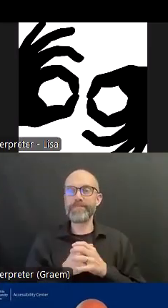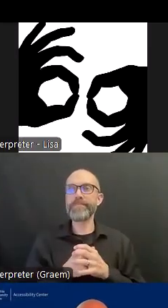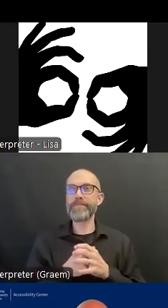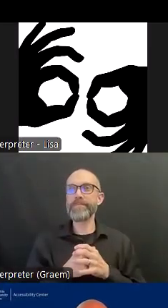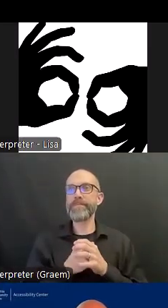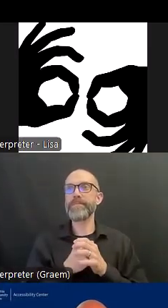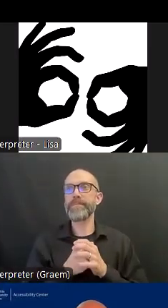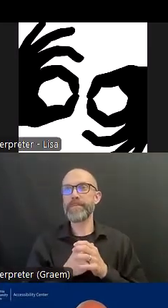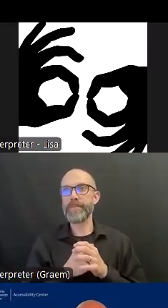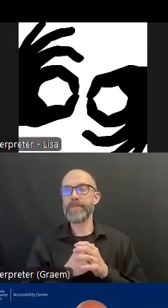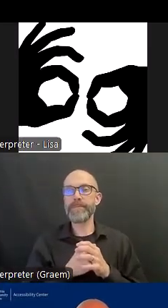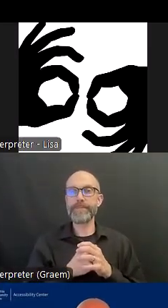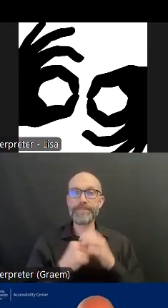Was there another question as well?